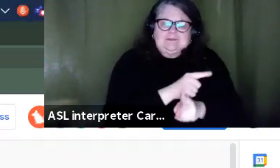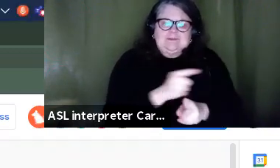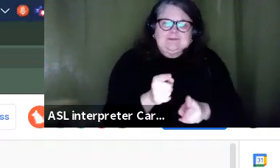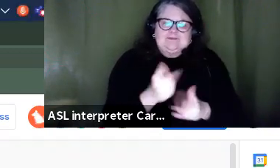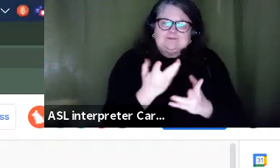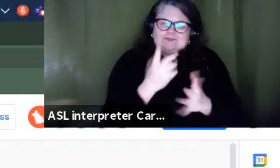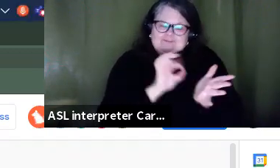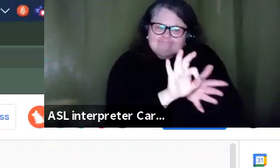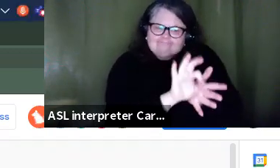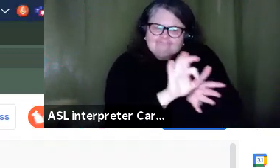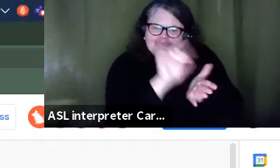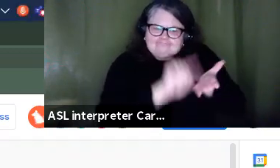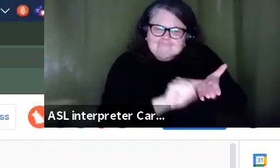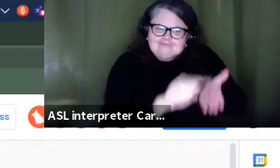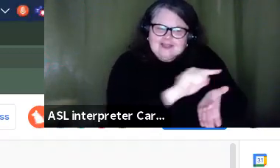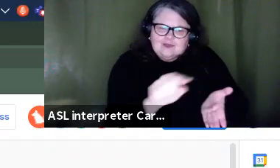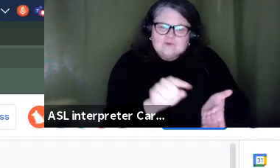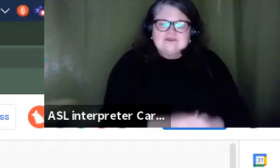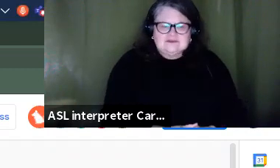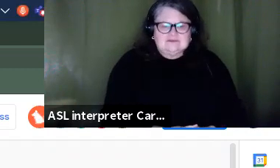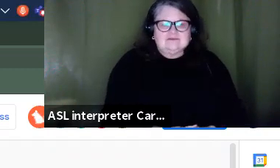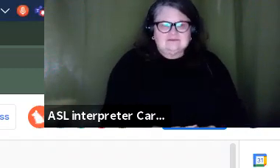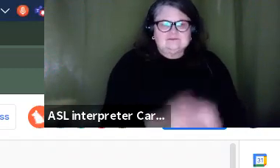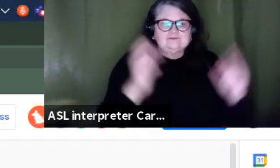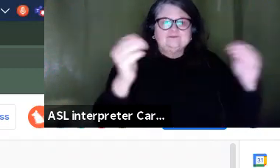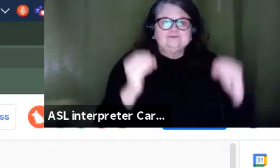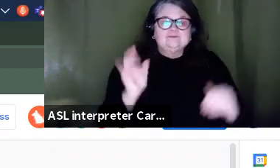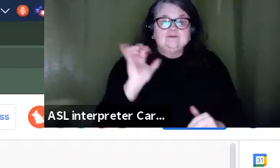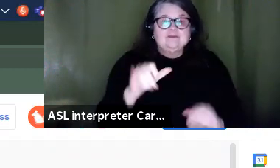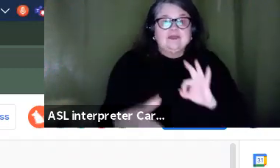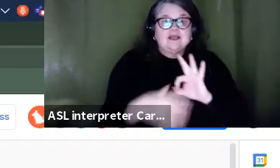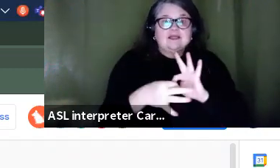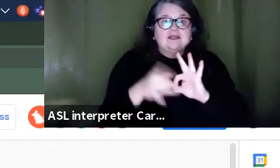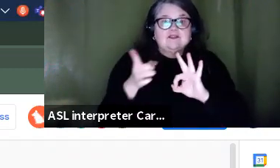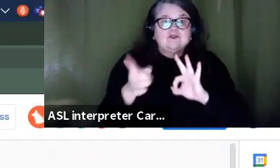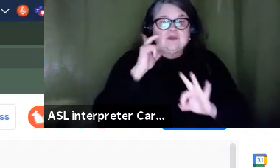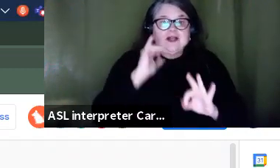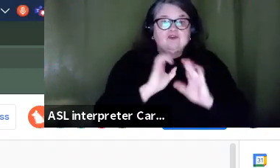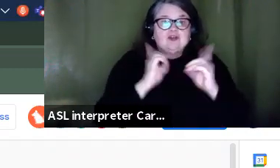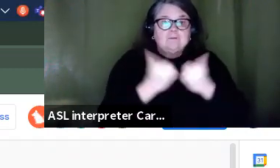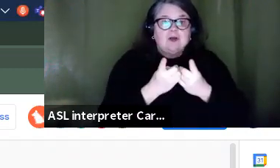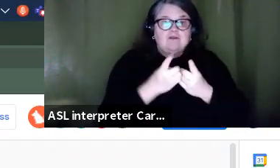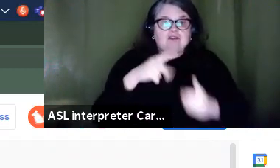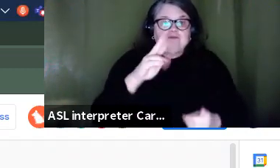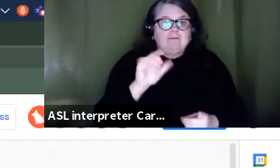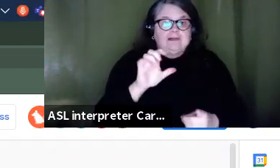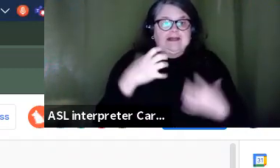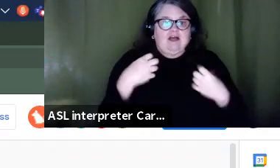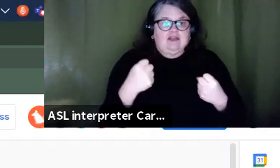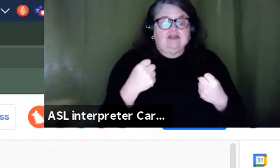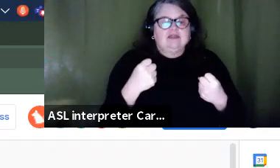doing thing differently and differences in the way actual allocation occurs. It is going to be important to keep